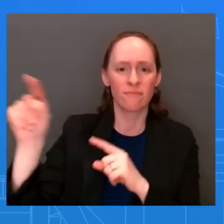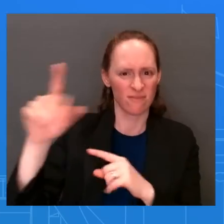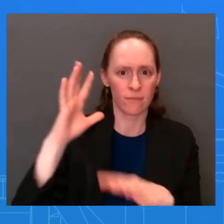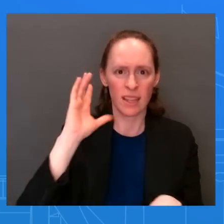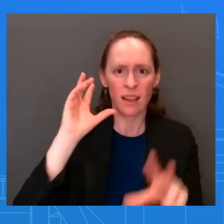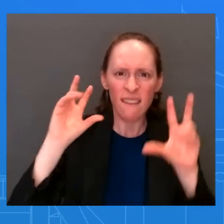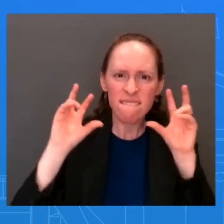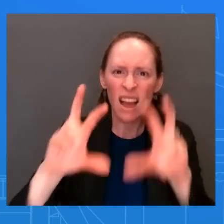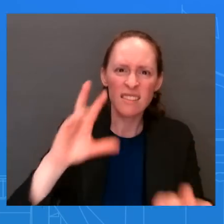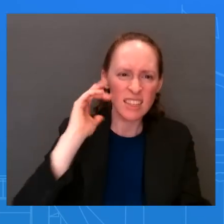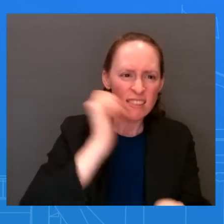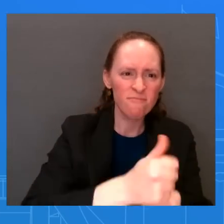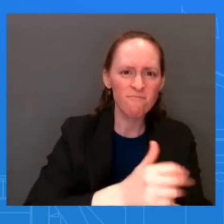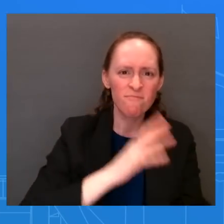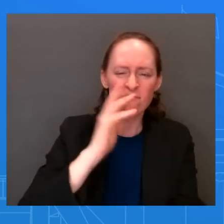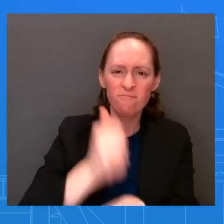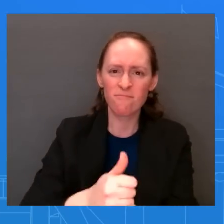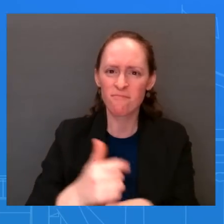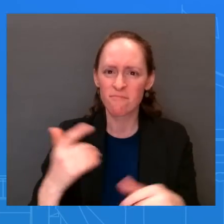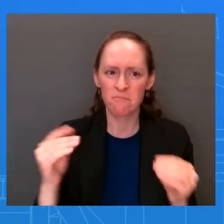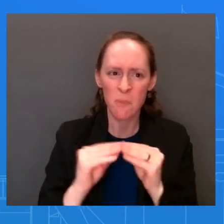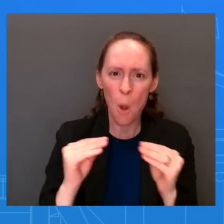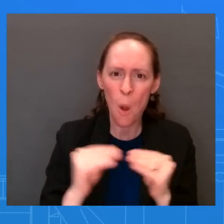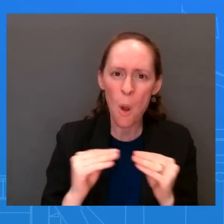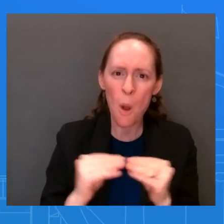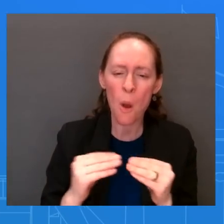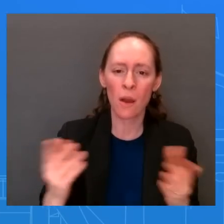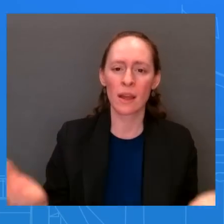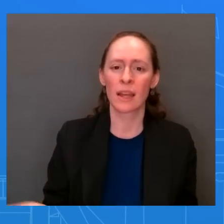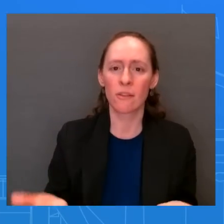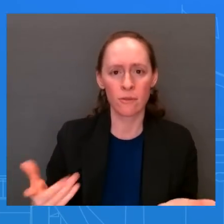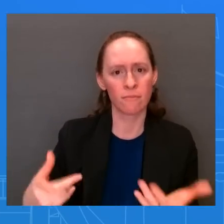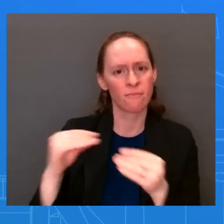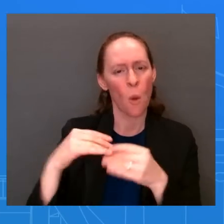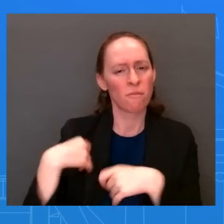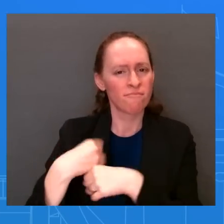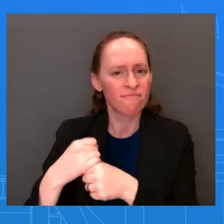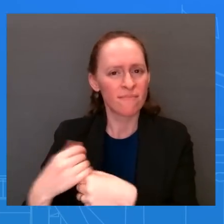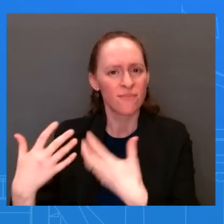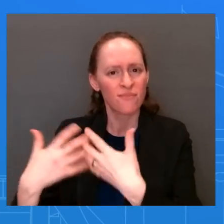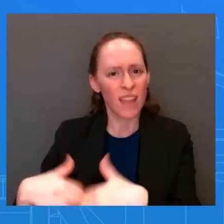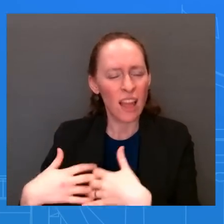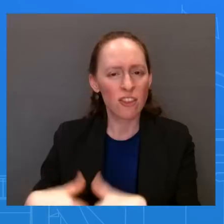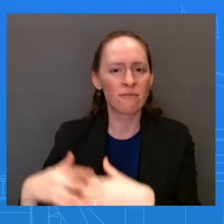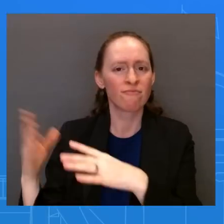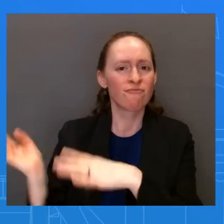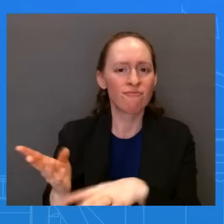like chips and AI and electric vehicles in the U.S. Companies across the economy are continuing to grow